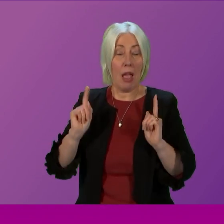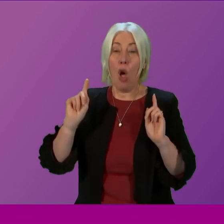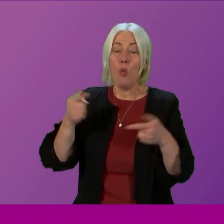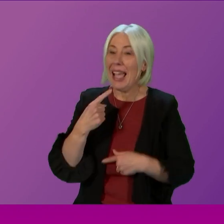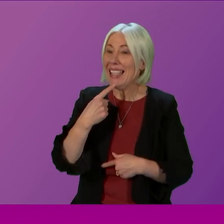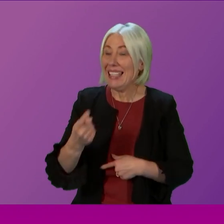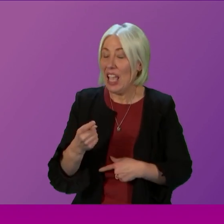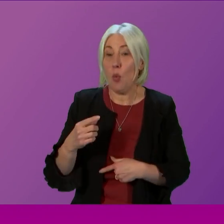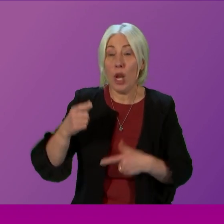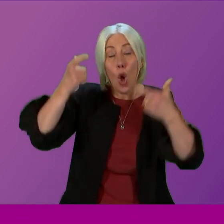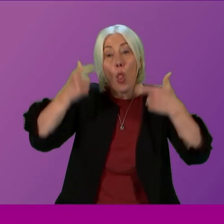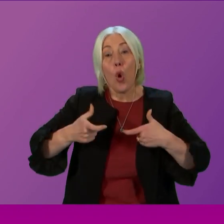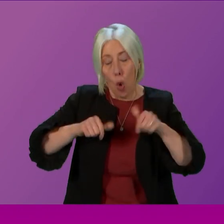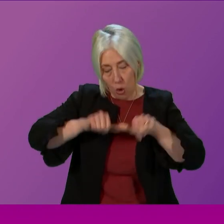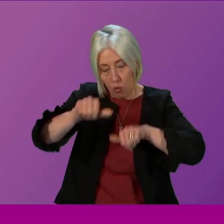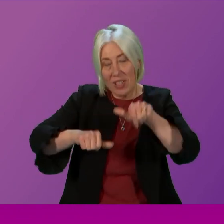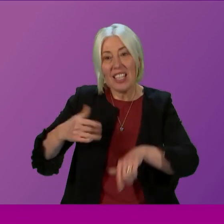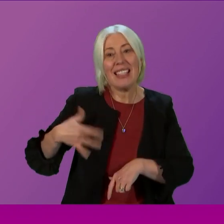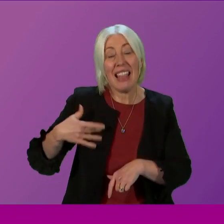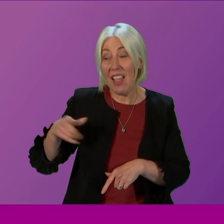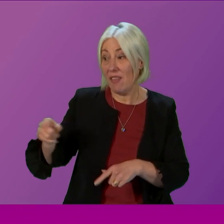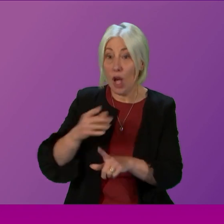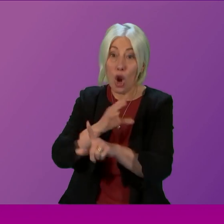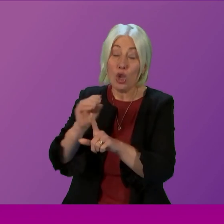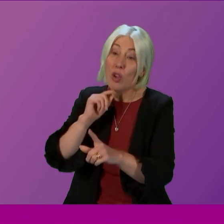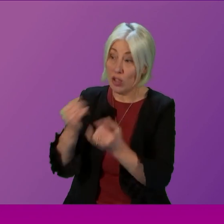are live. The Tories would be among the first to criticise us if we did.